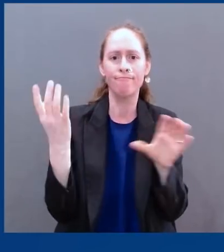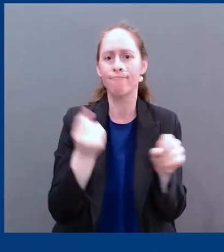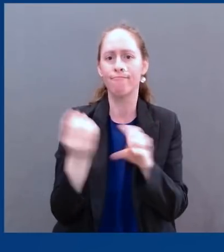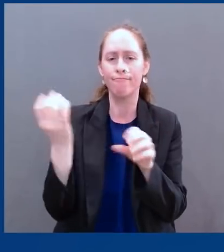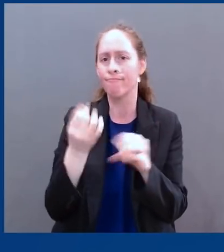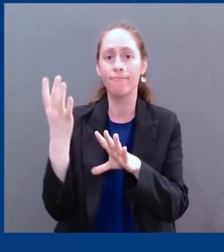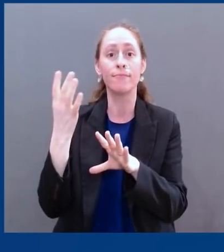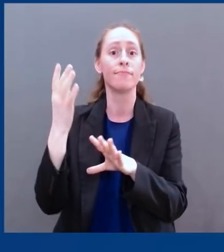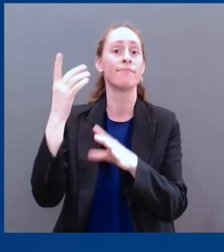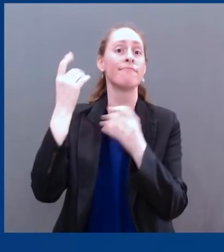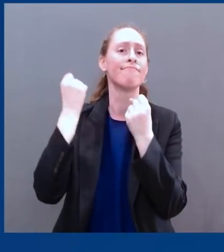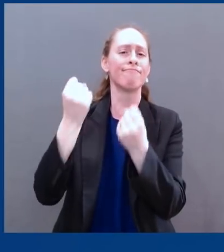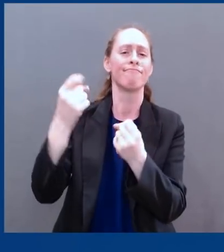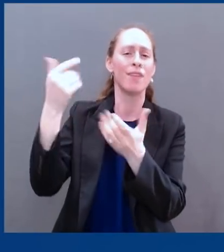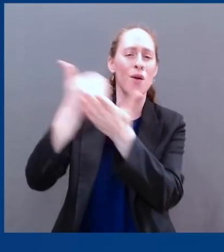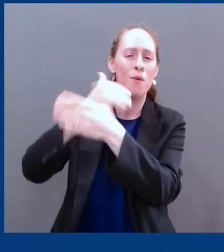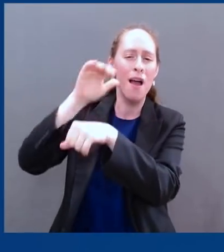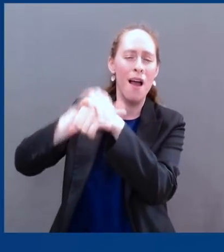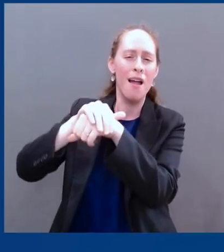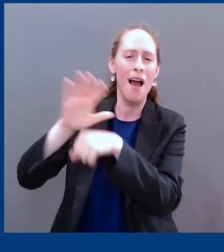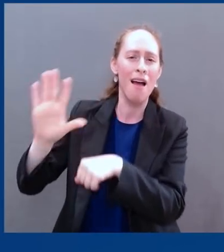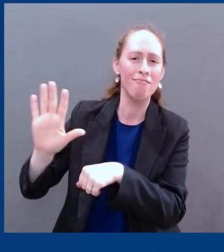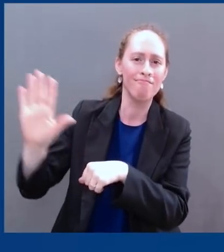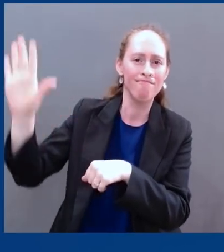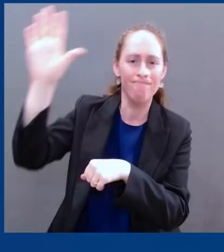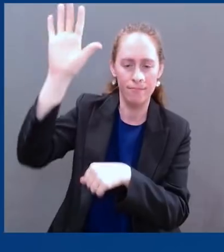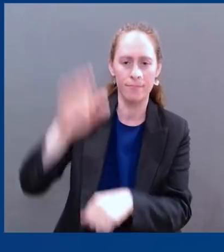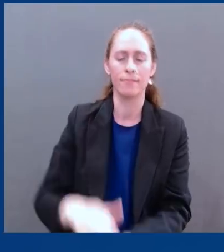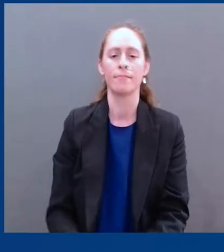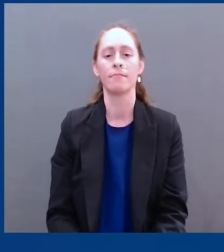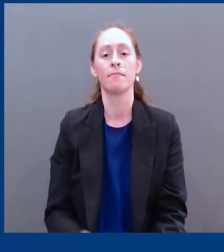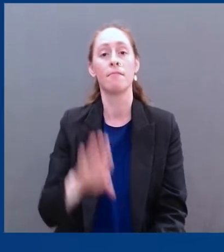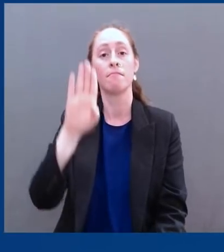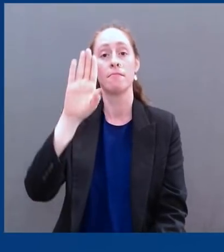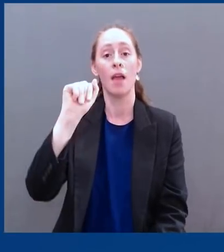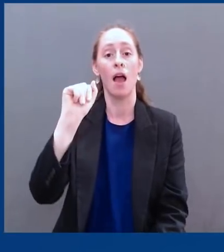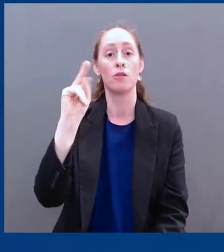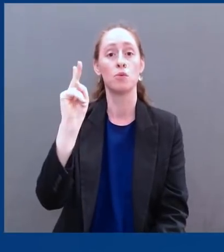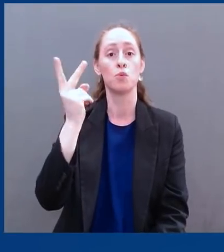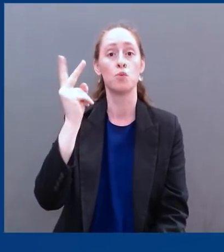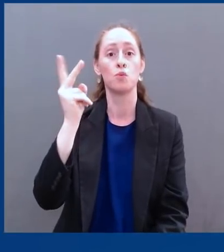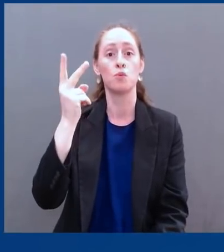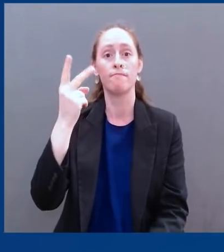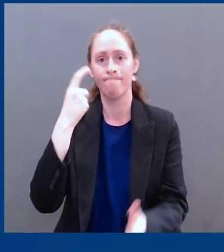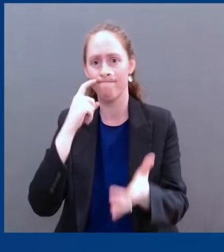has been reaching levels above 50 percent. This small increase in cases in the Northeast